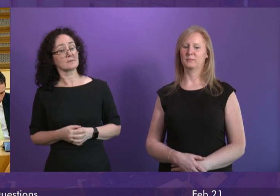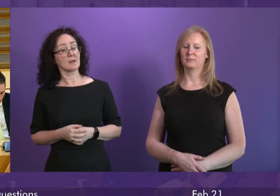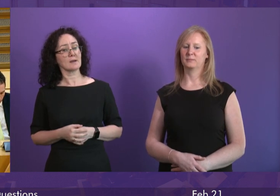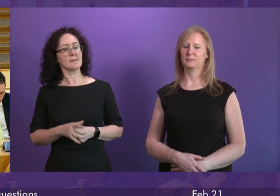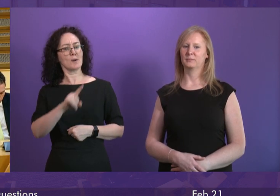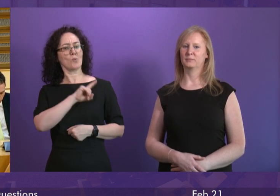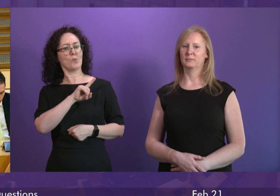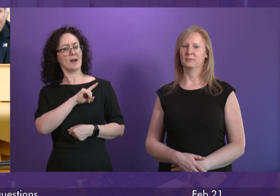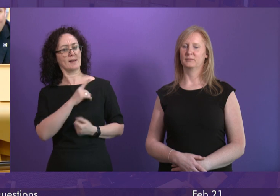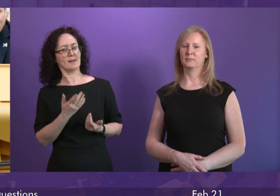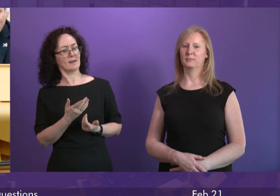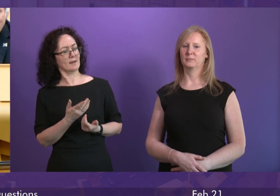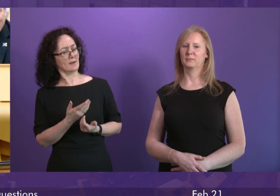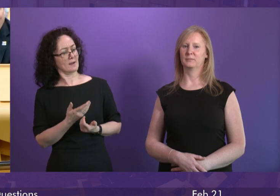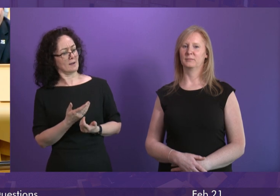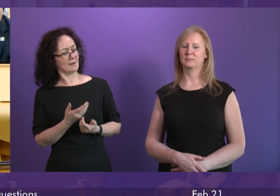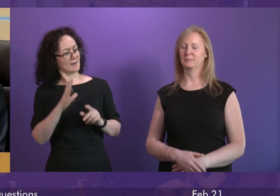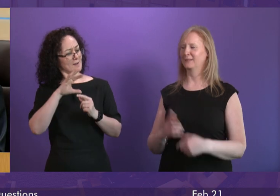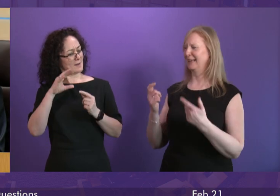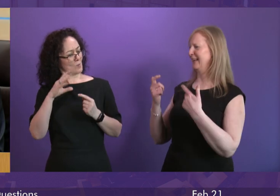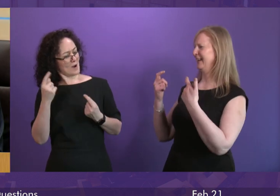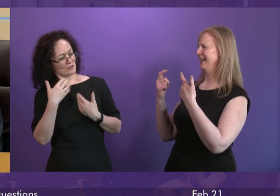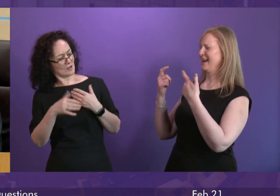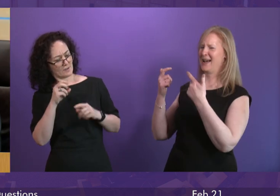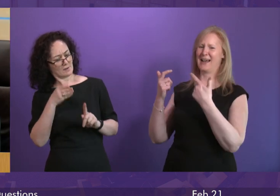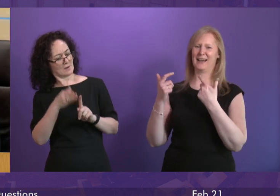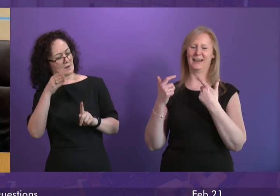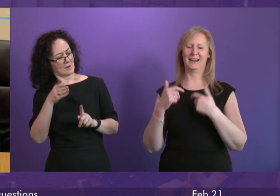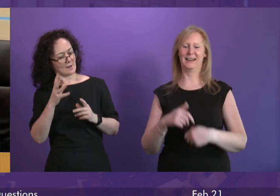is why nobody noticed that he was gone.